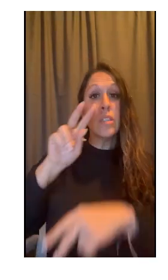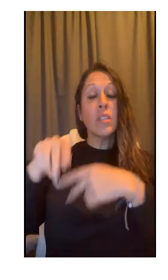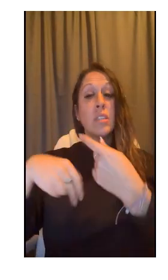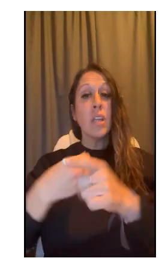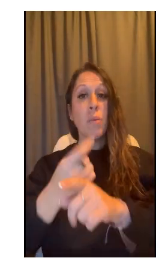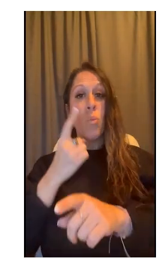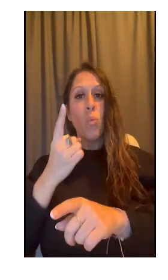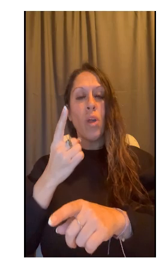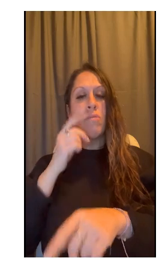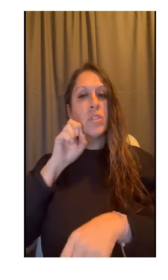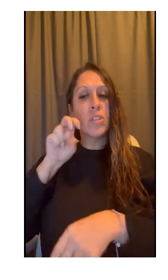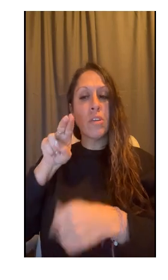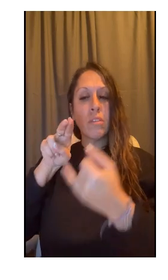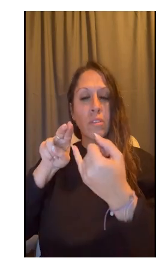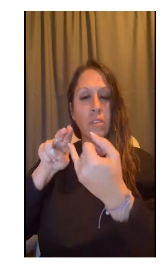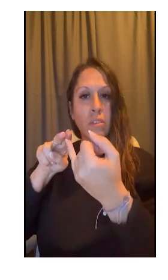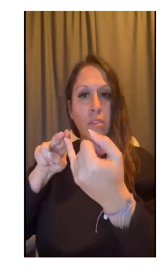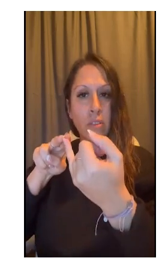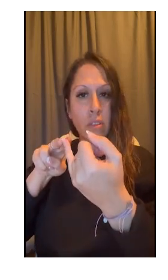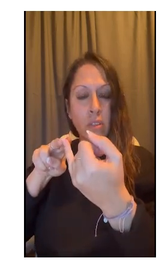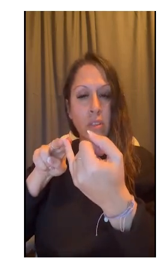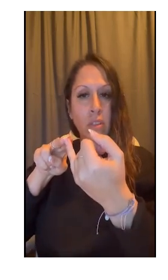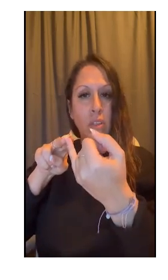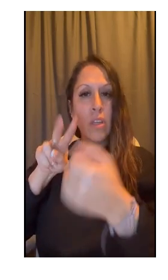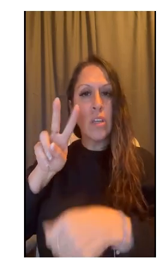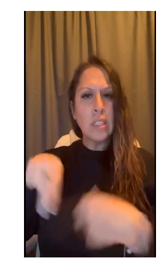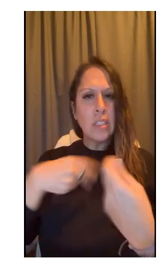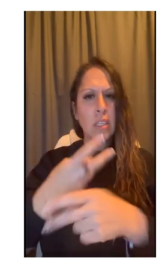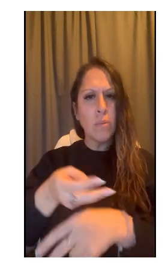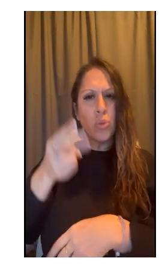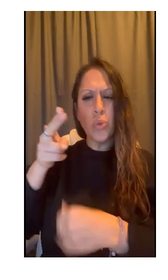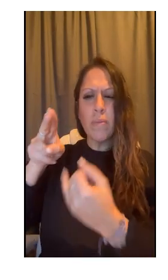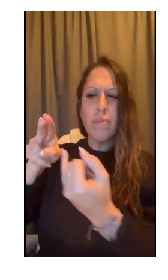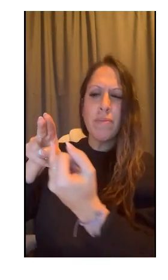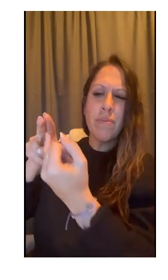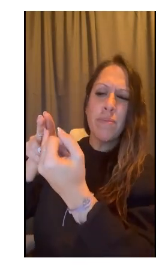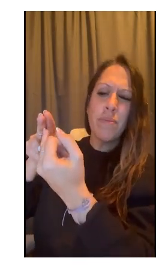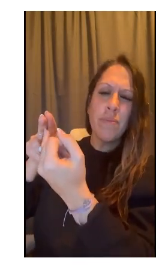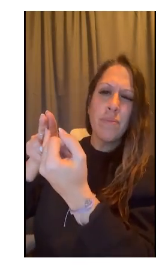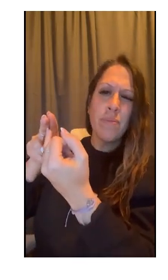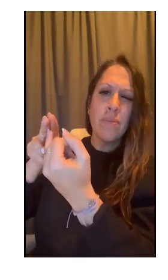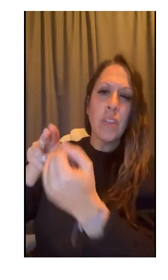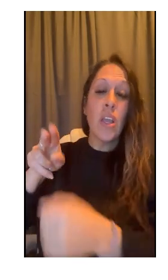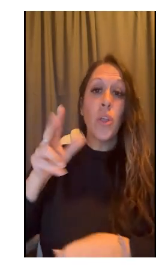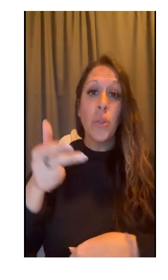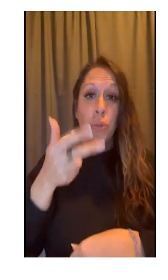Type two is slightly behind the tip. Type three is thin, but farther back,